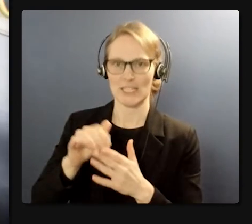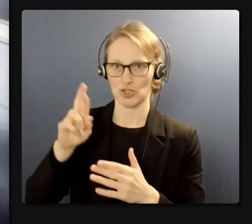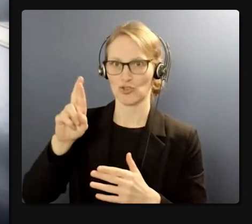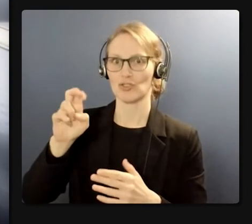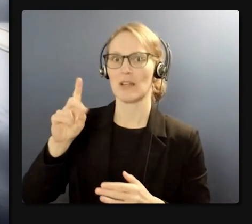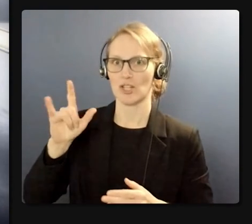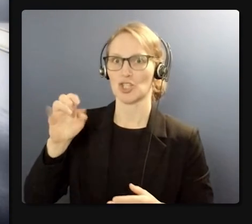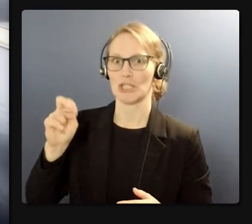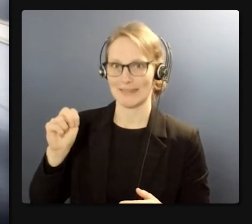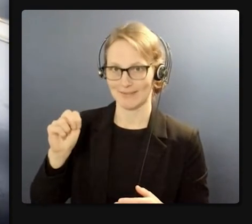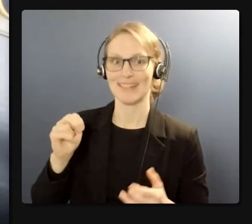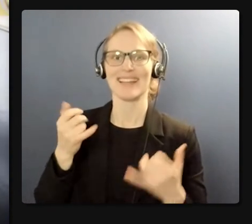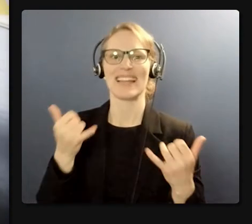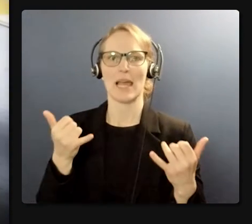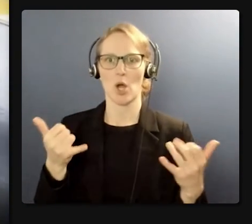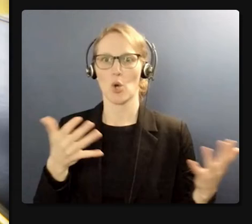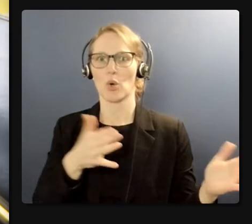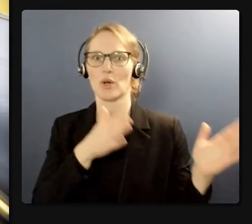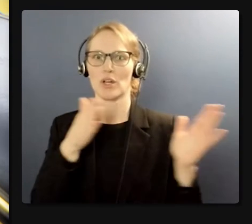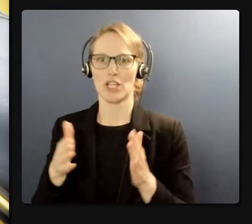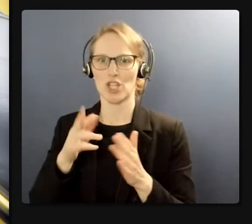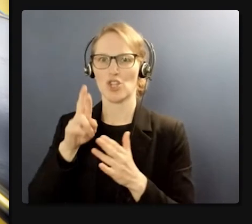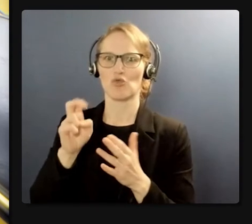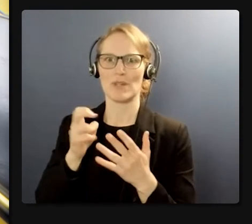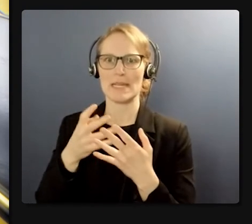it's just reductions, and then we're going into the re-meshings.